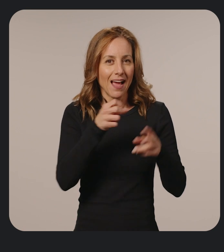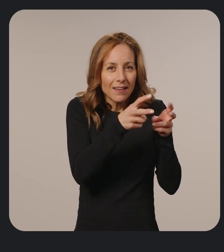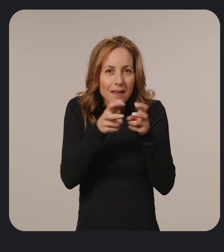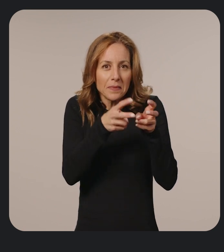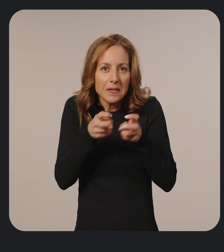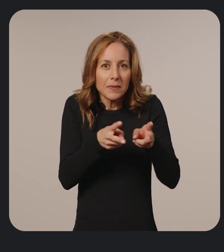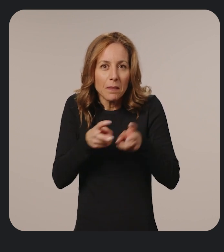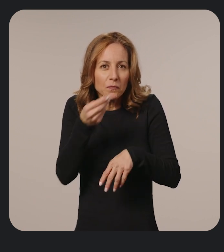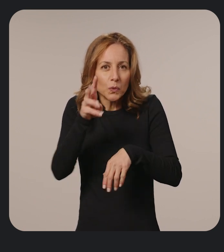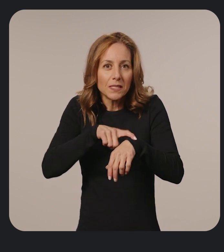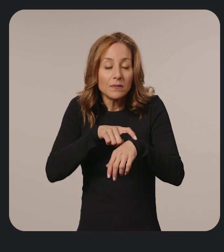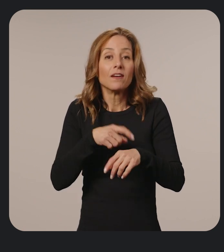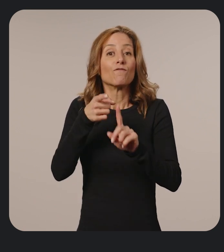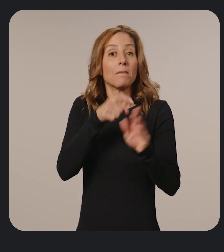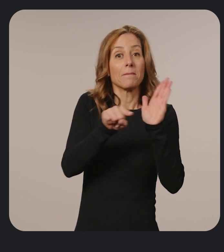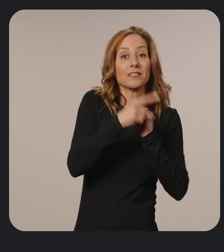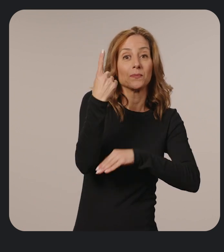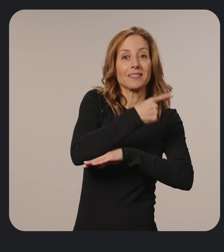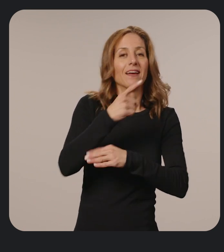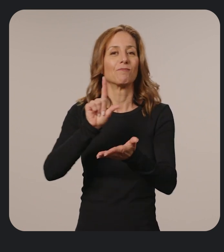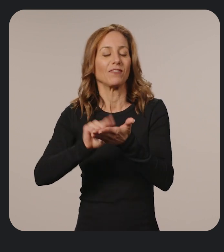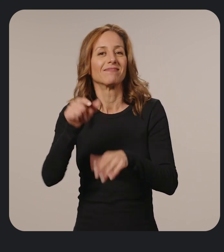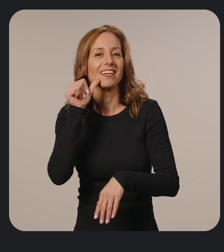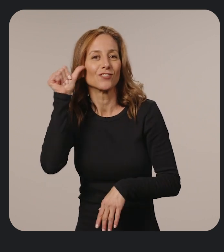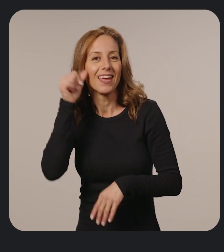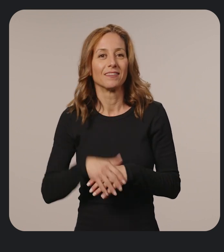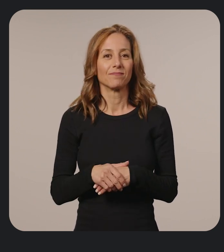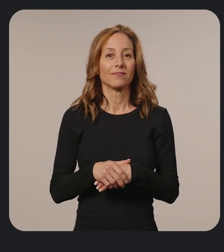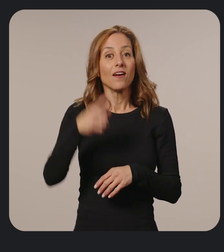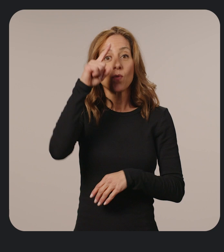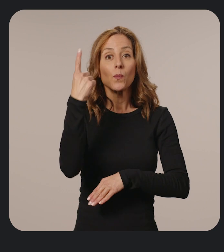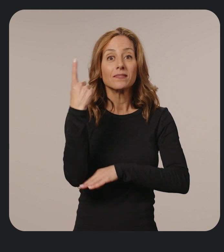And we can copy this a few times. And from minus 1 days, we'll print yesterday.